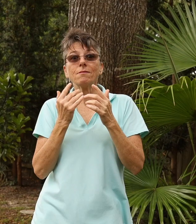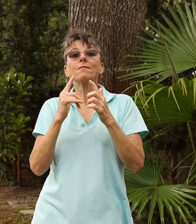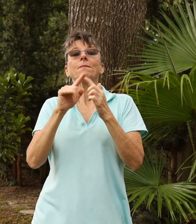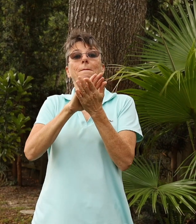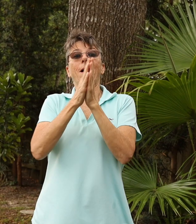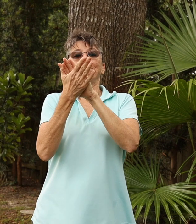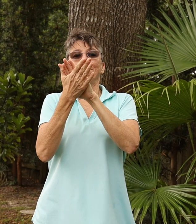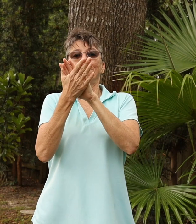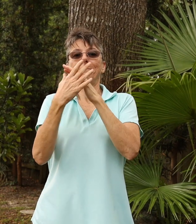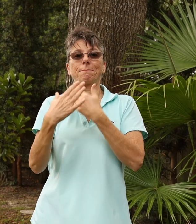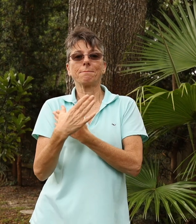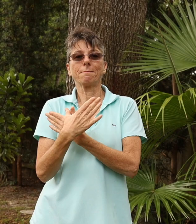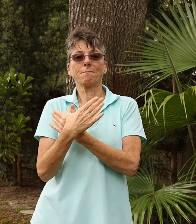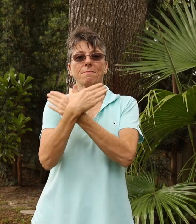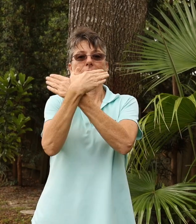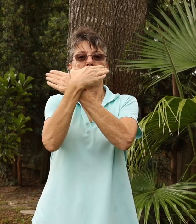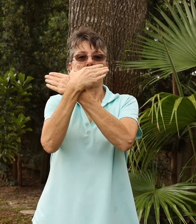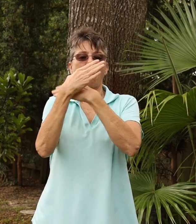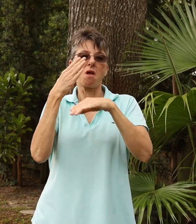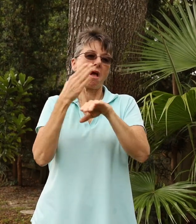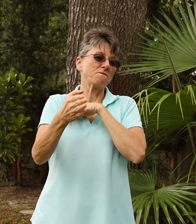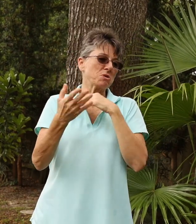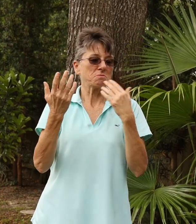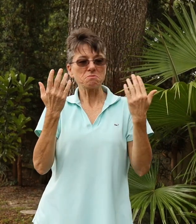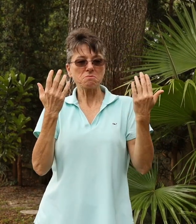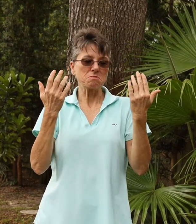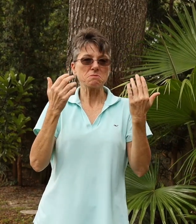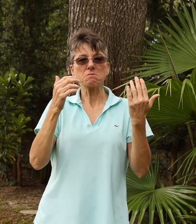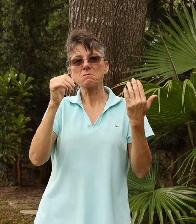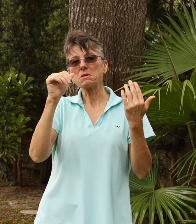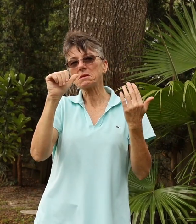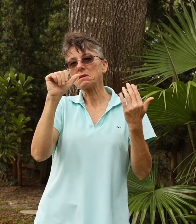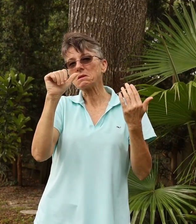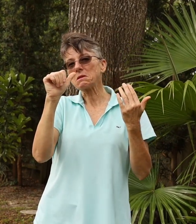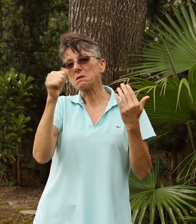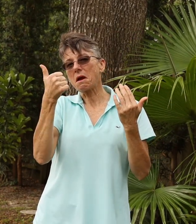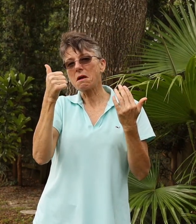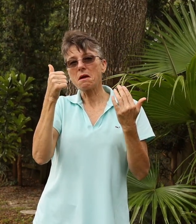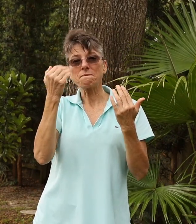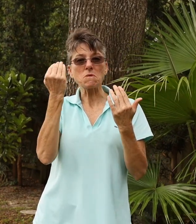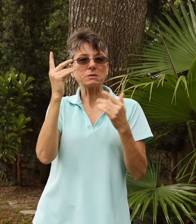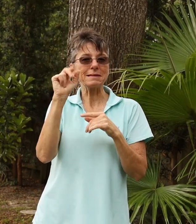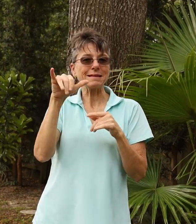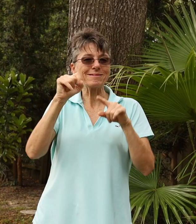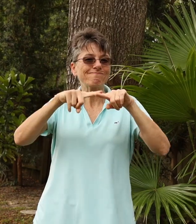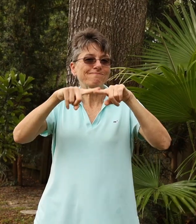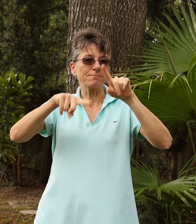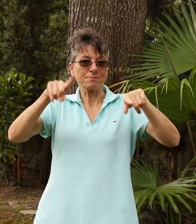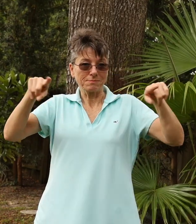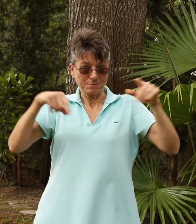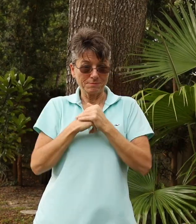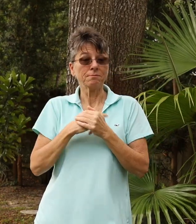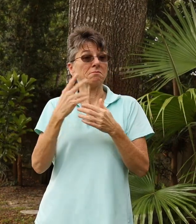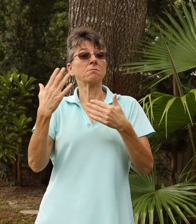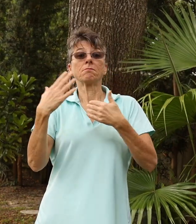It takes approximately 10-14 days as a pupa (pupae for many) before becoming a butterfly depending on different factors.